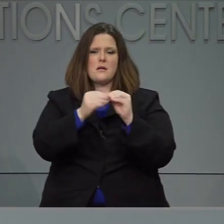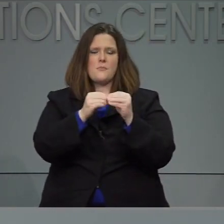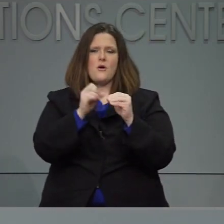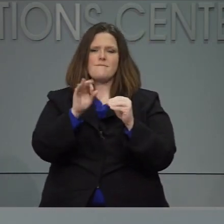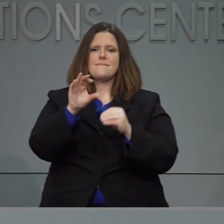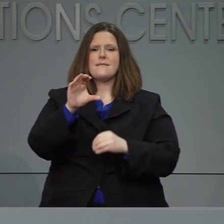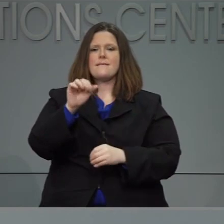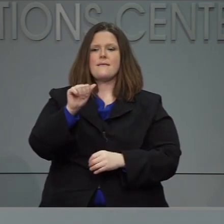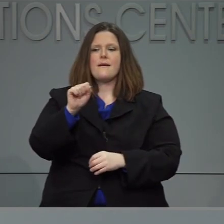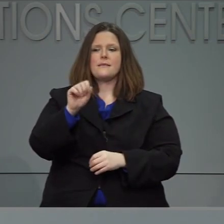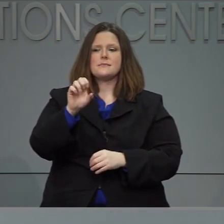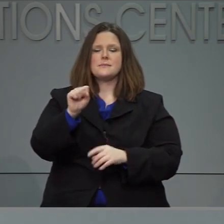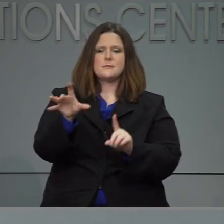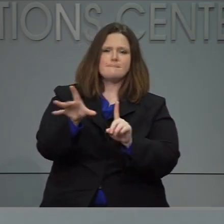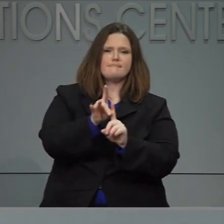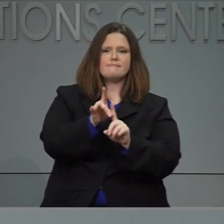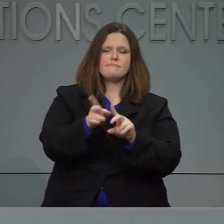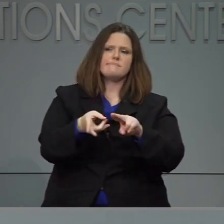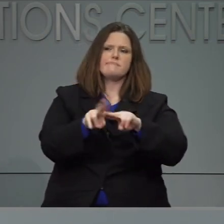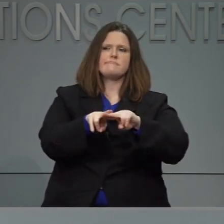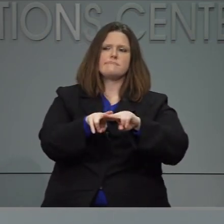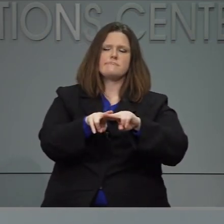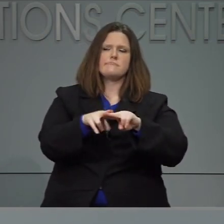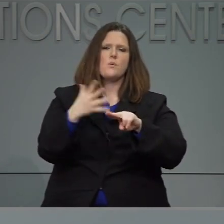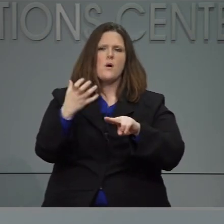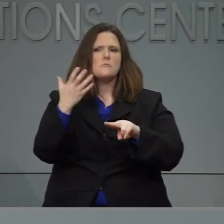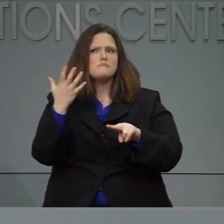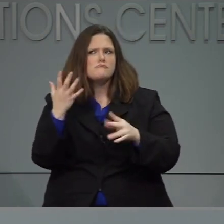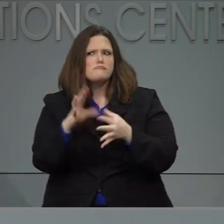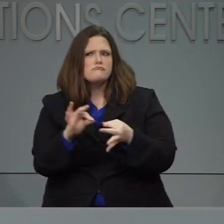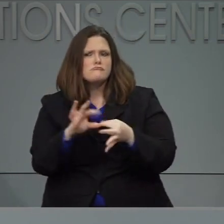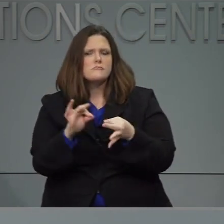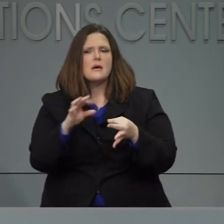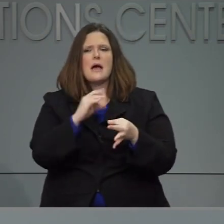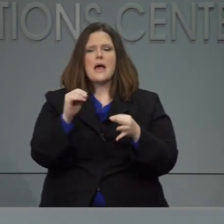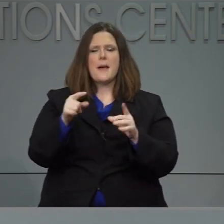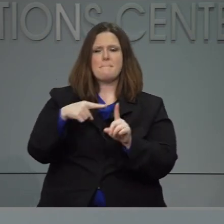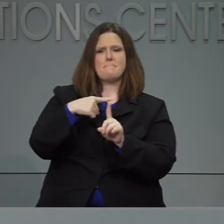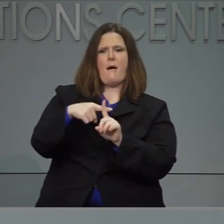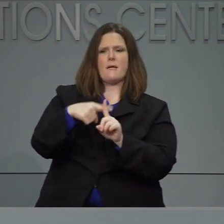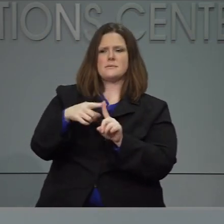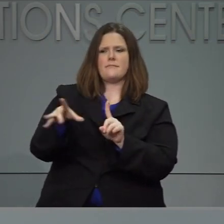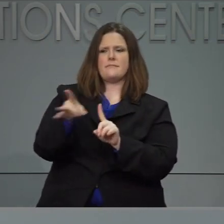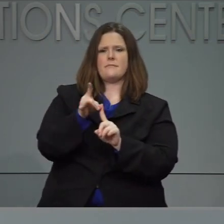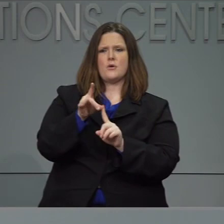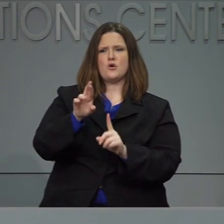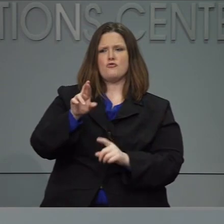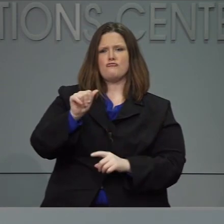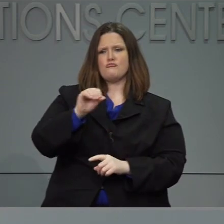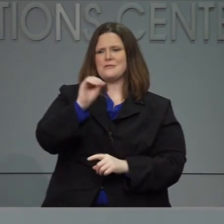THE NEW DAILY CASES IN AND I'M STARTING TO SEE AS WELL AT RIDGE LINE THE UP TICK IN THE POSITIVE TEST RATE JUST A LITTLE BIT.